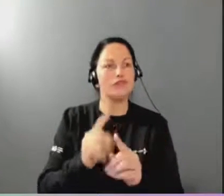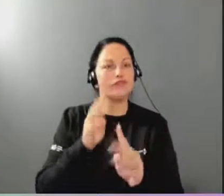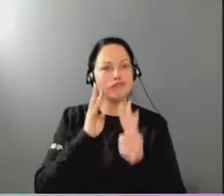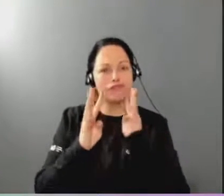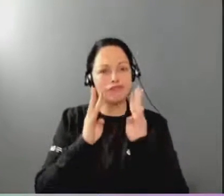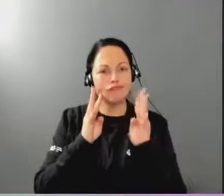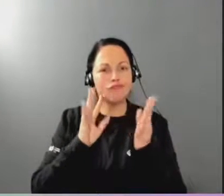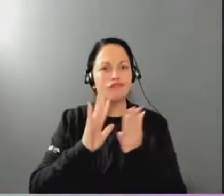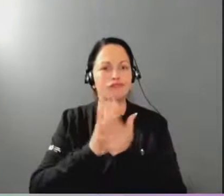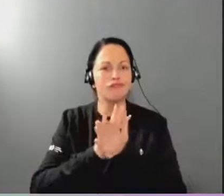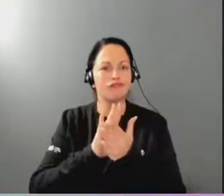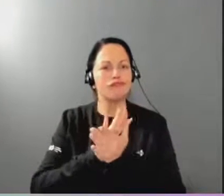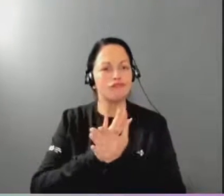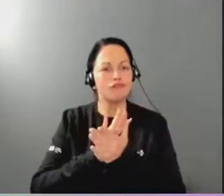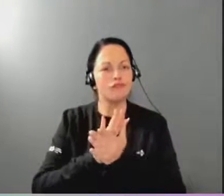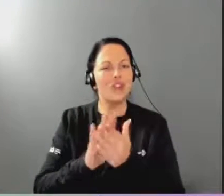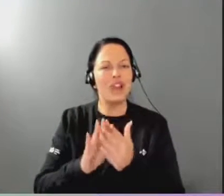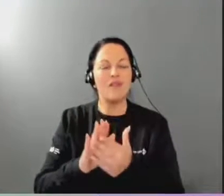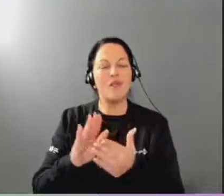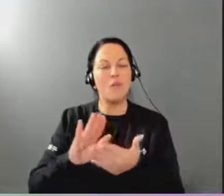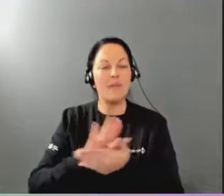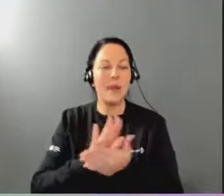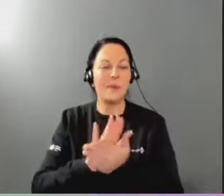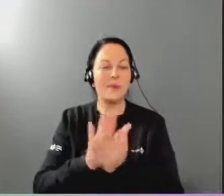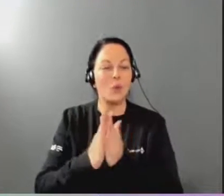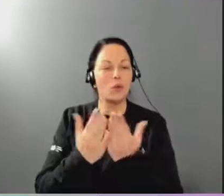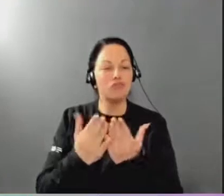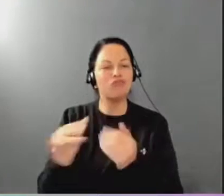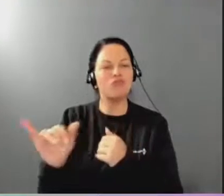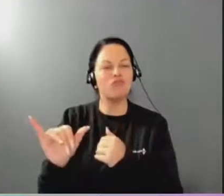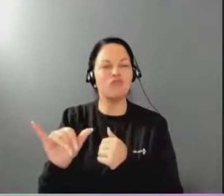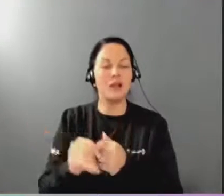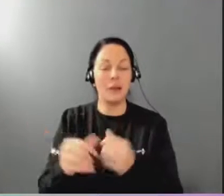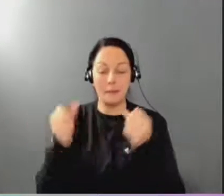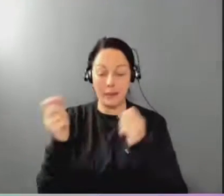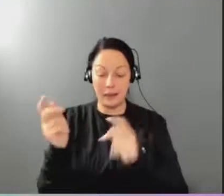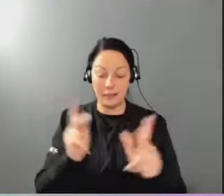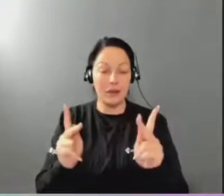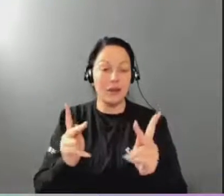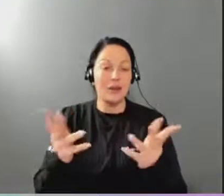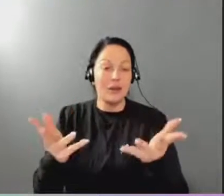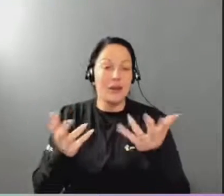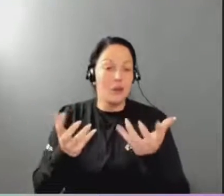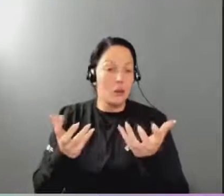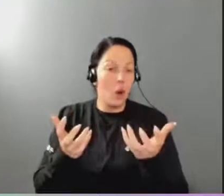just also want to say a lot of presentence wanted to to